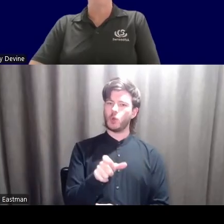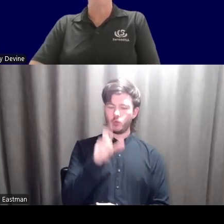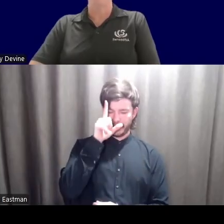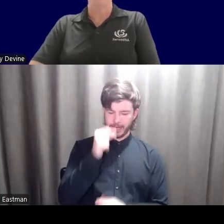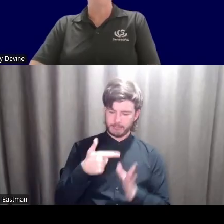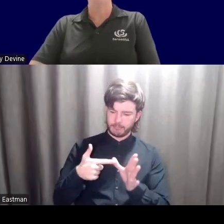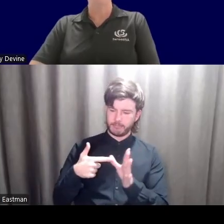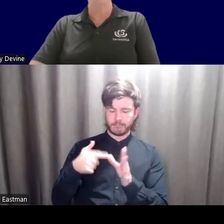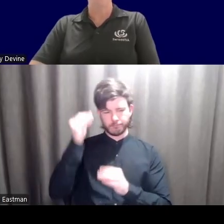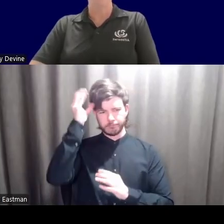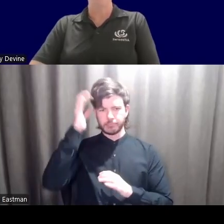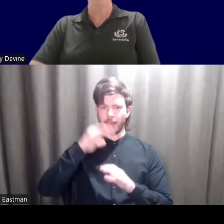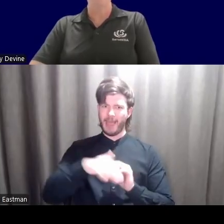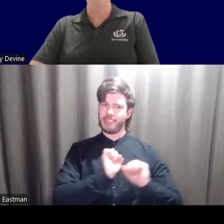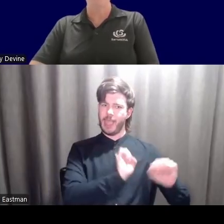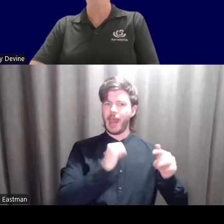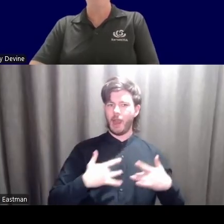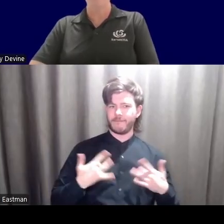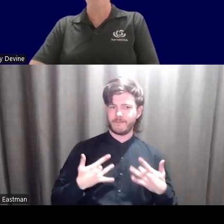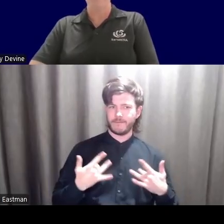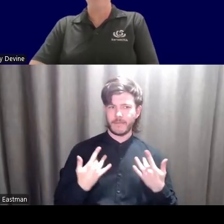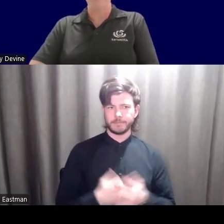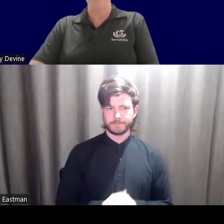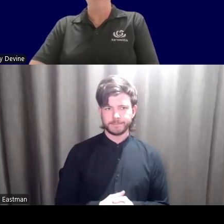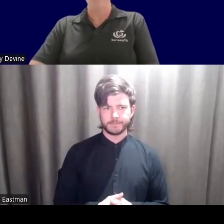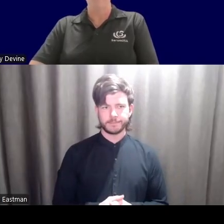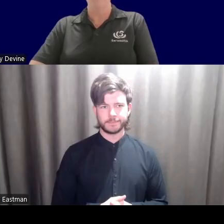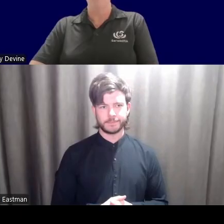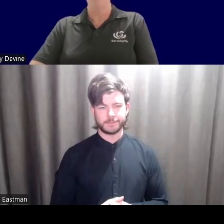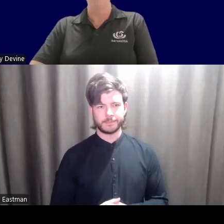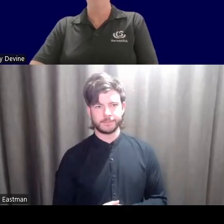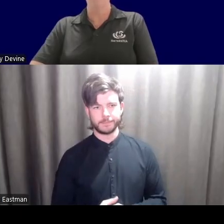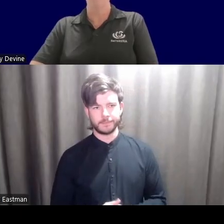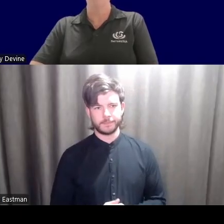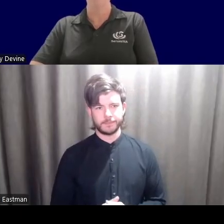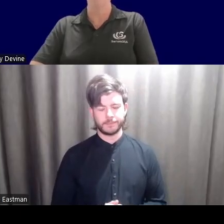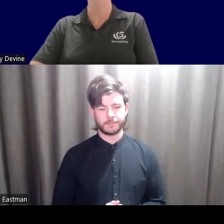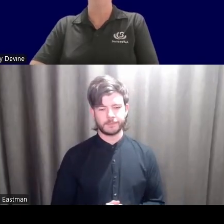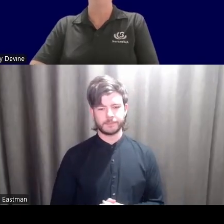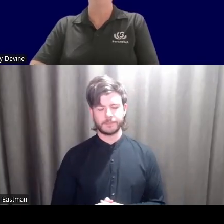regarding an unexpected change and multiple environments. Working in the deafblind space